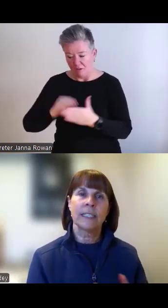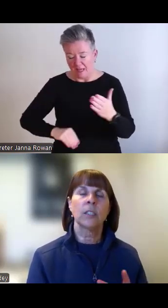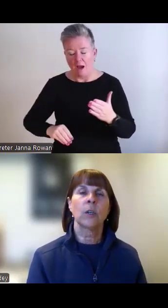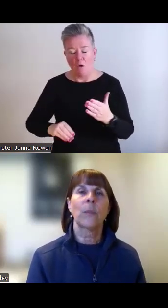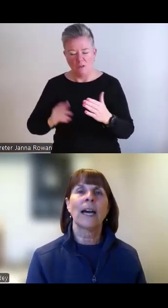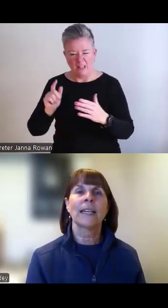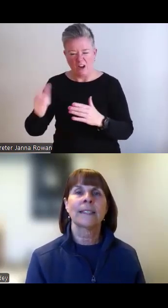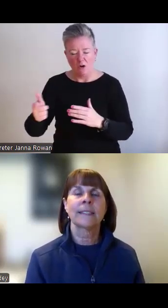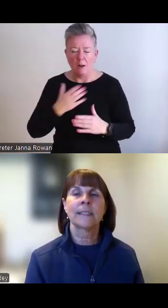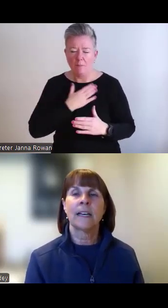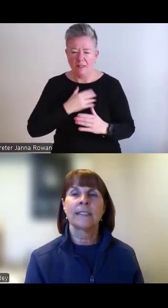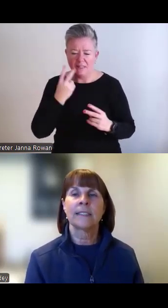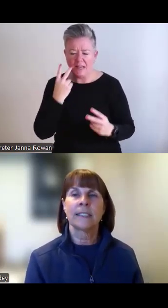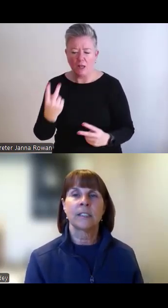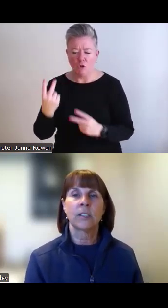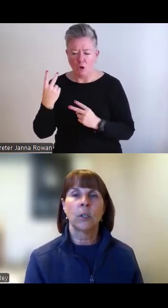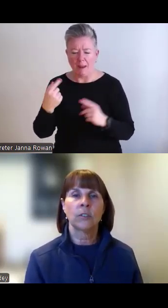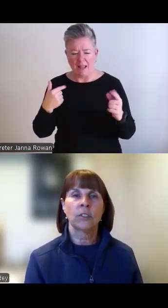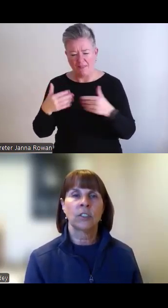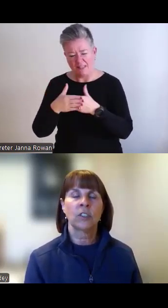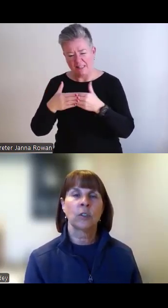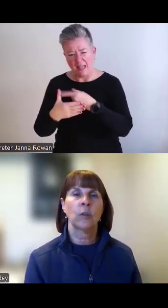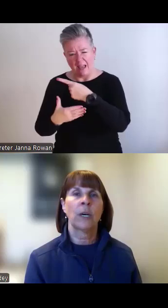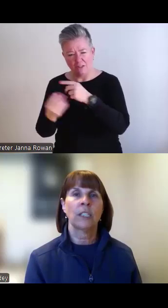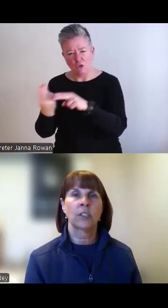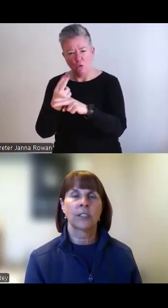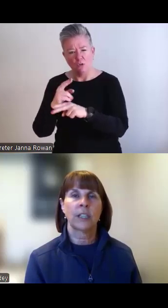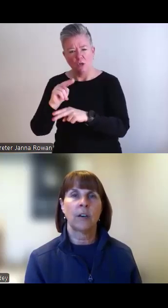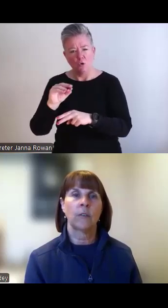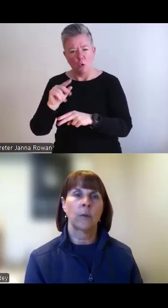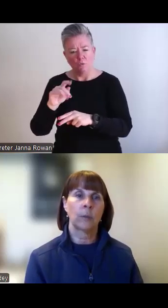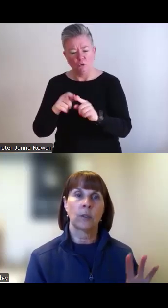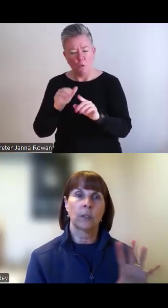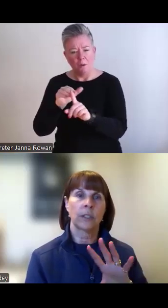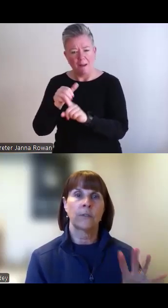please take a look back at these slides and these notes just to remind yourself of what we're